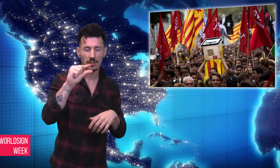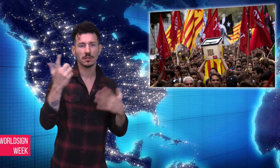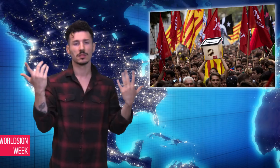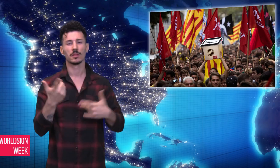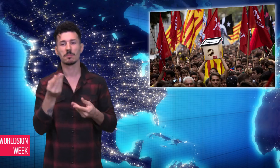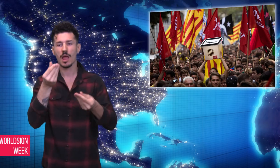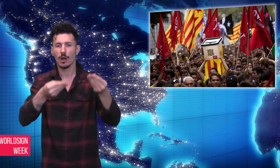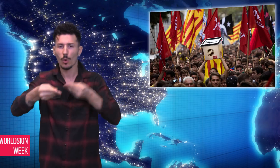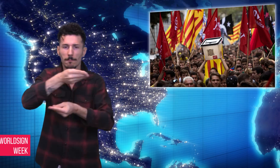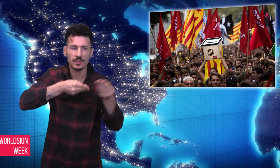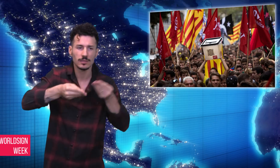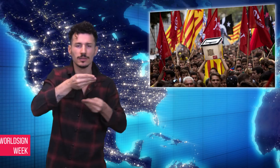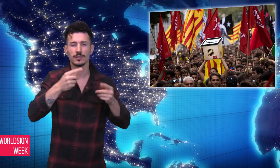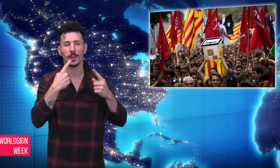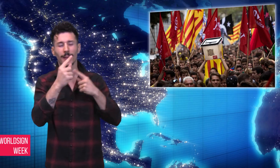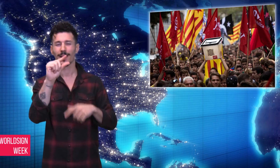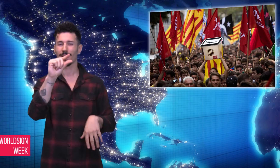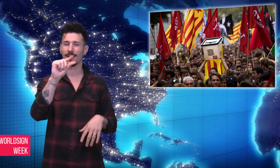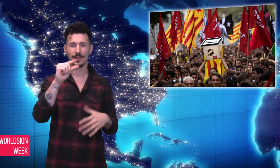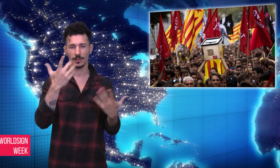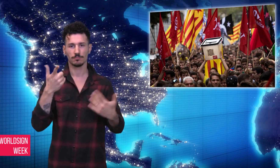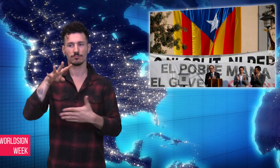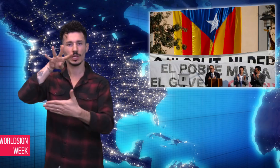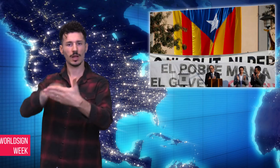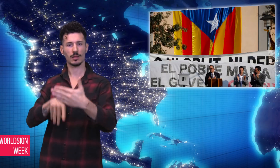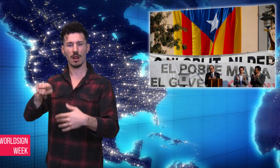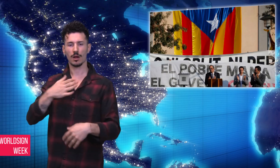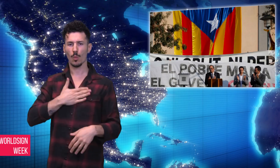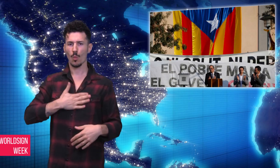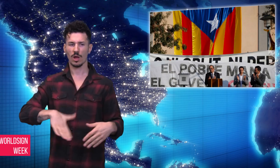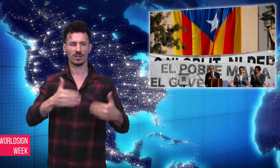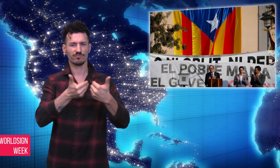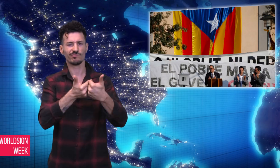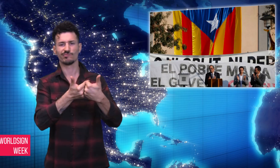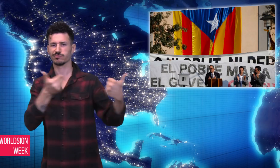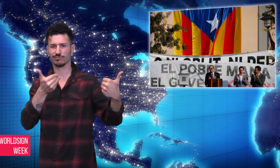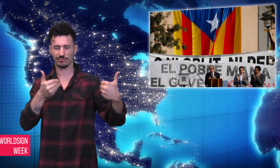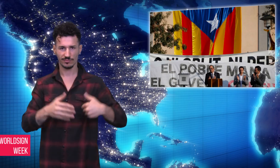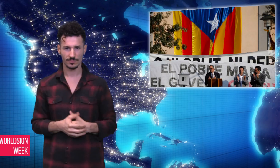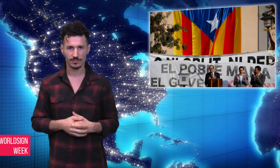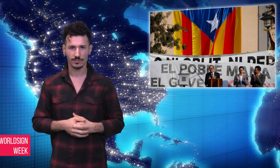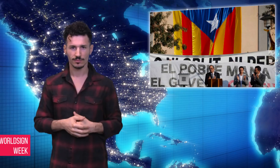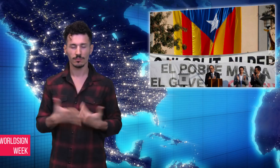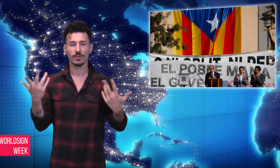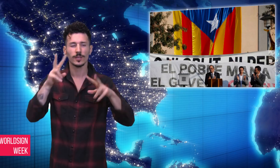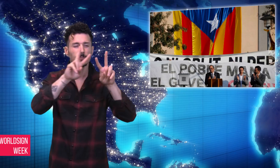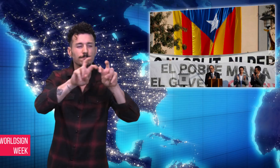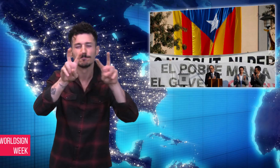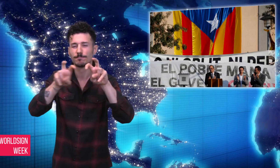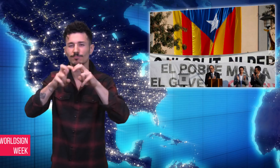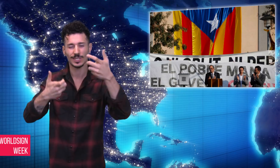Polls indicate 7.5 million residents are still divided over